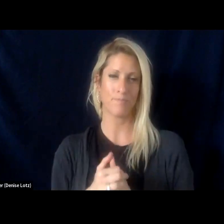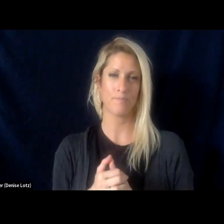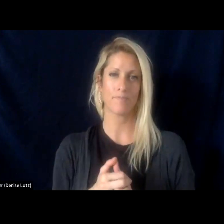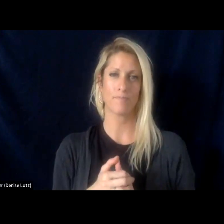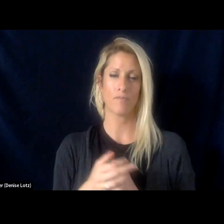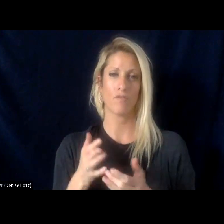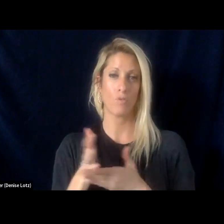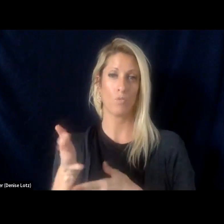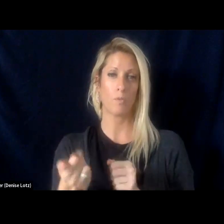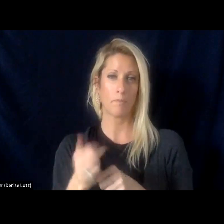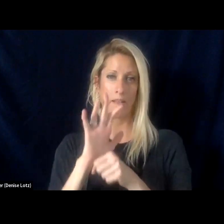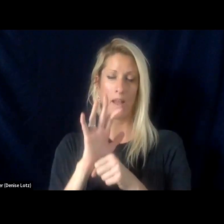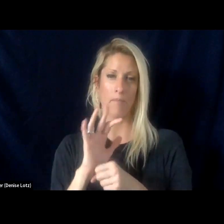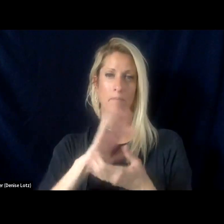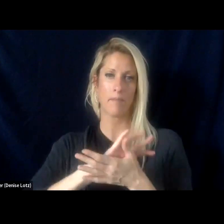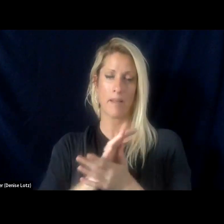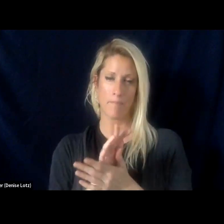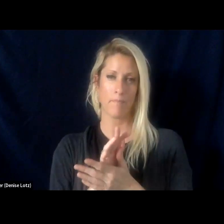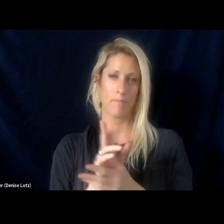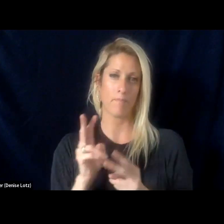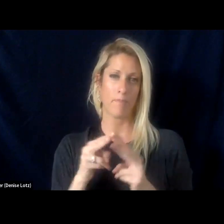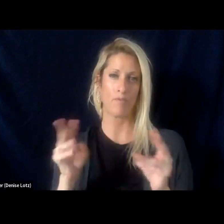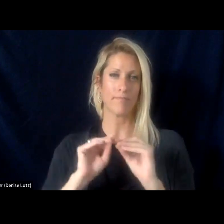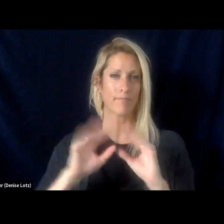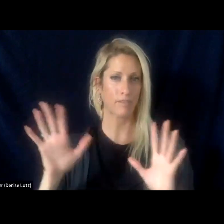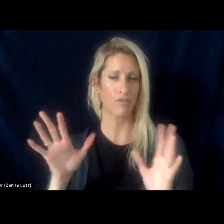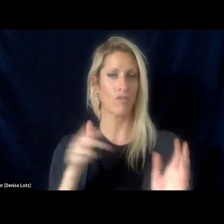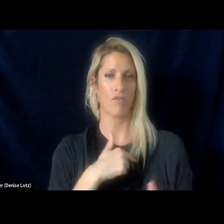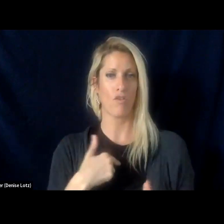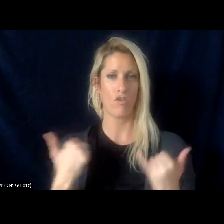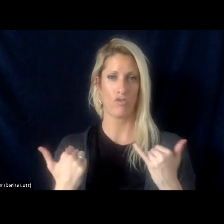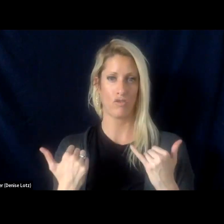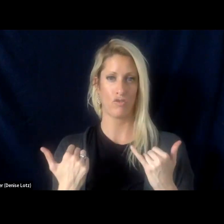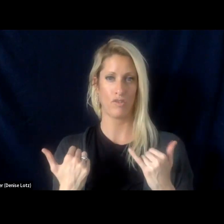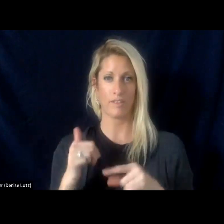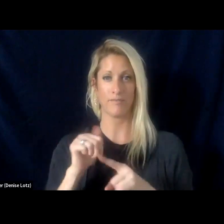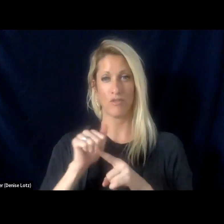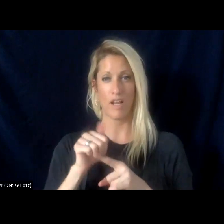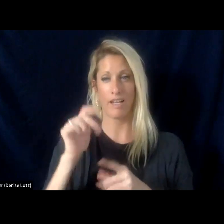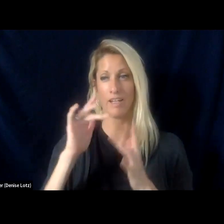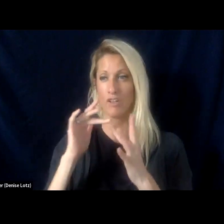became evident that our current practices of just internet at school and then sending